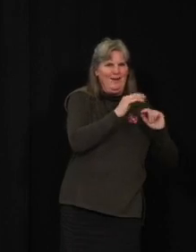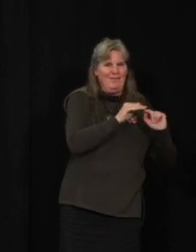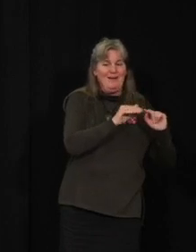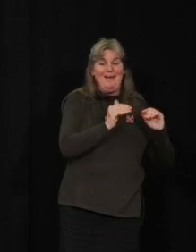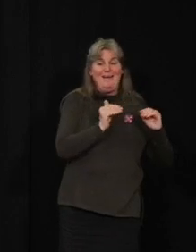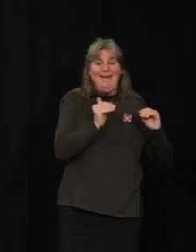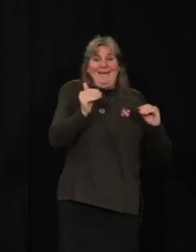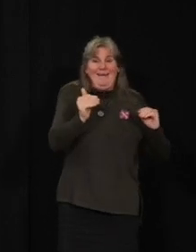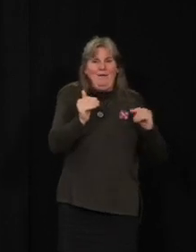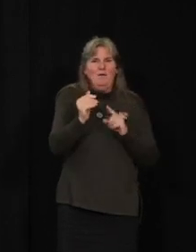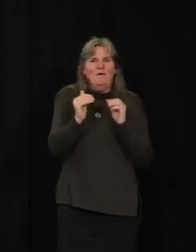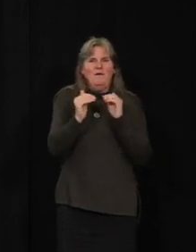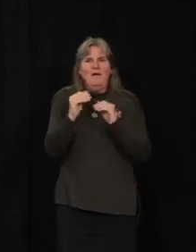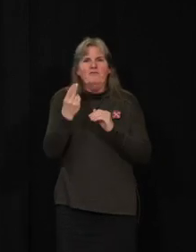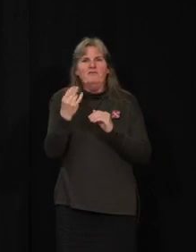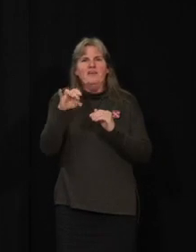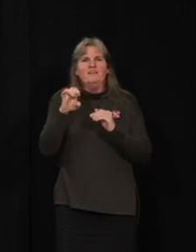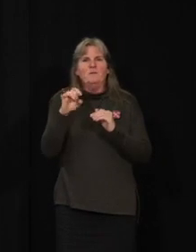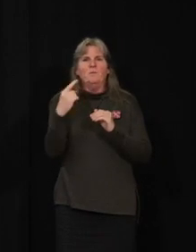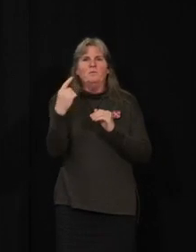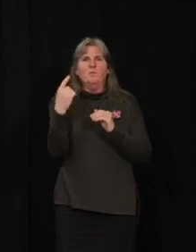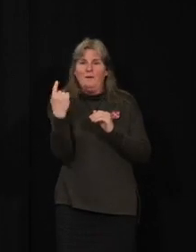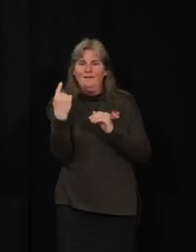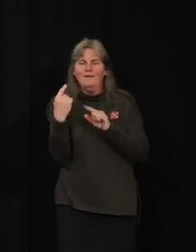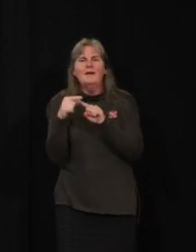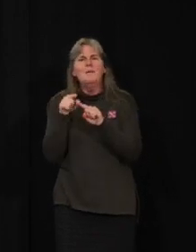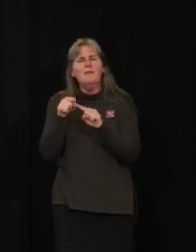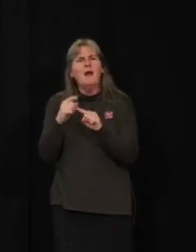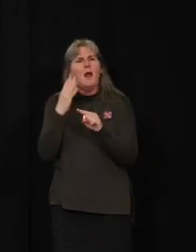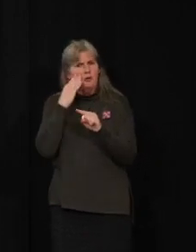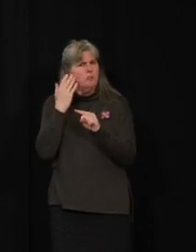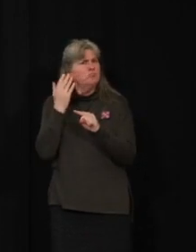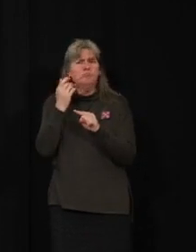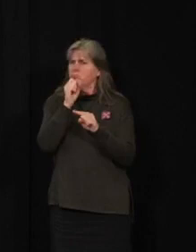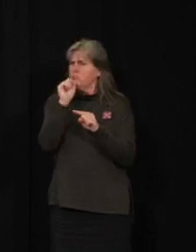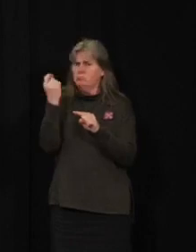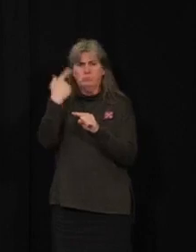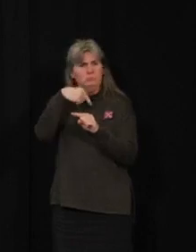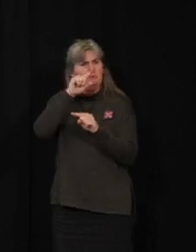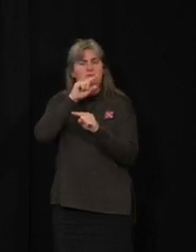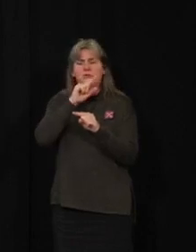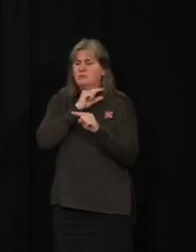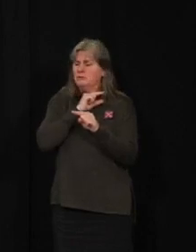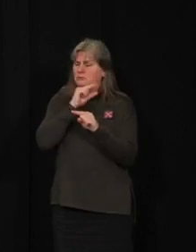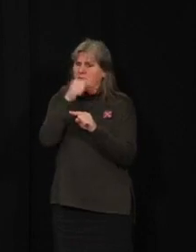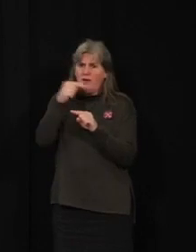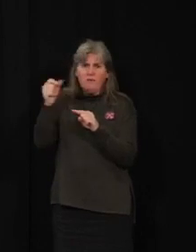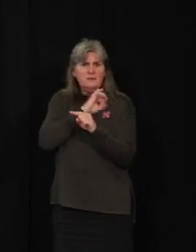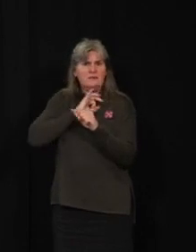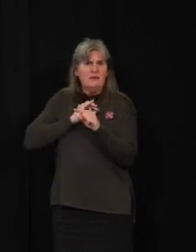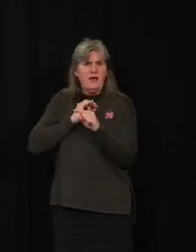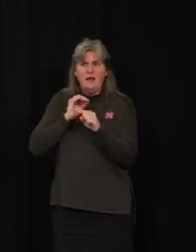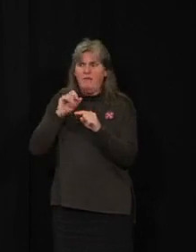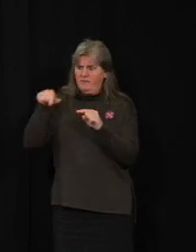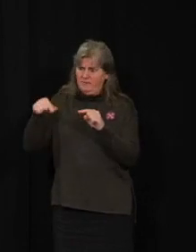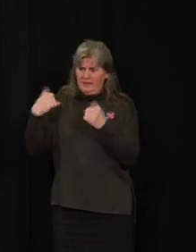working and ended the evening. They will be working all weeken, and by early next week we will